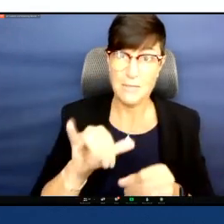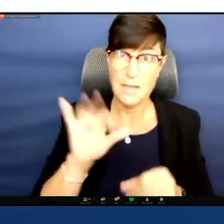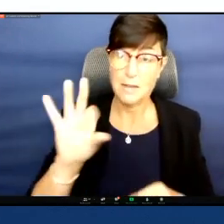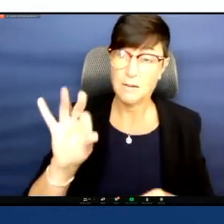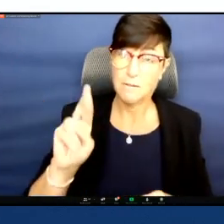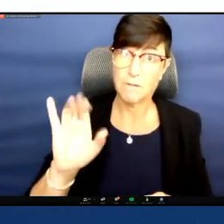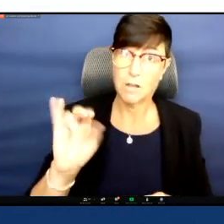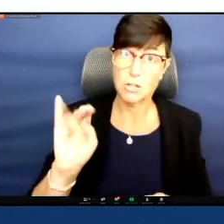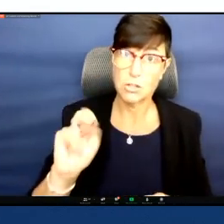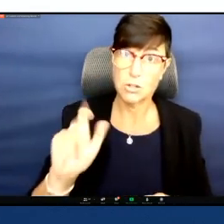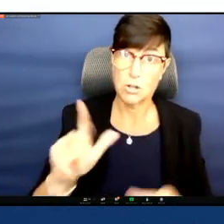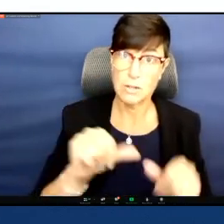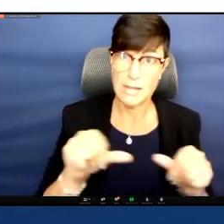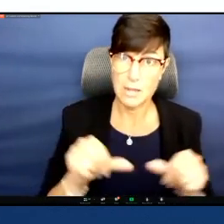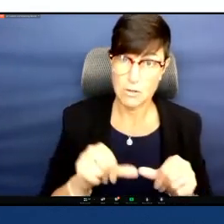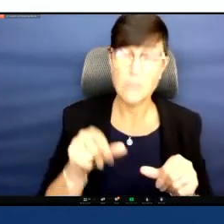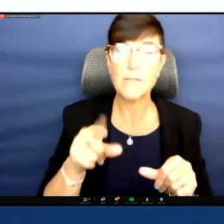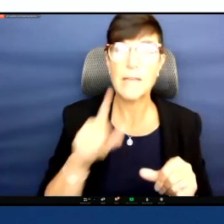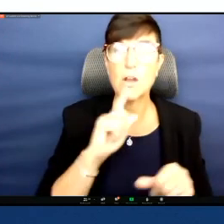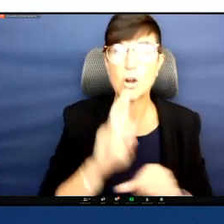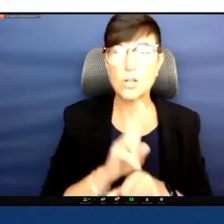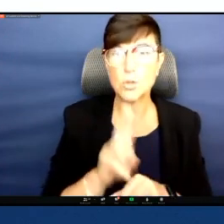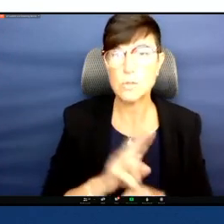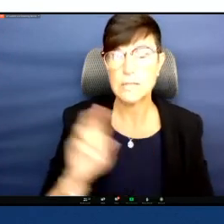or enterprise funds that are financed with dedicated revenue